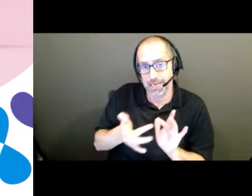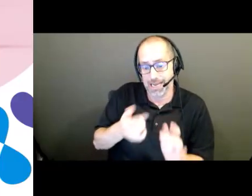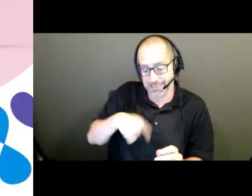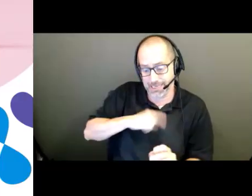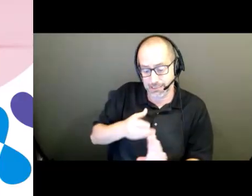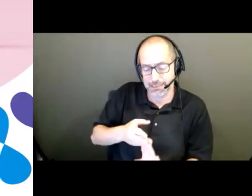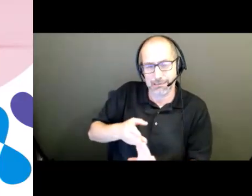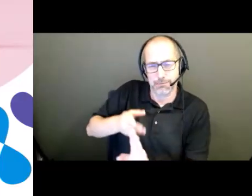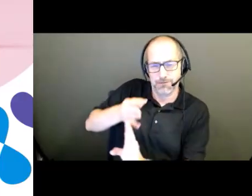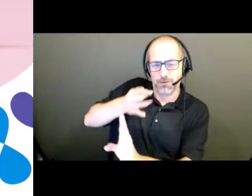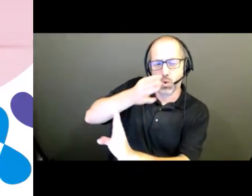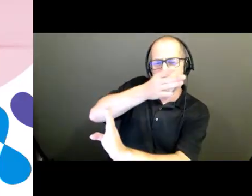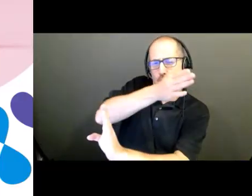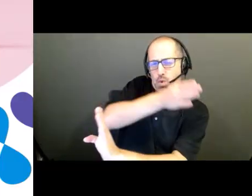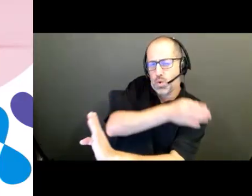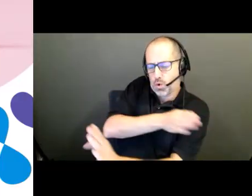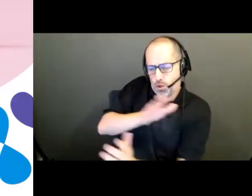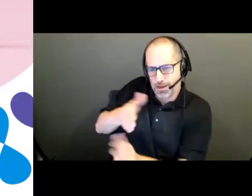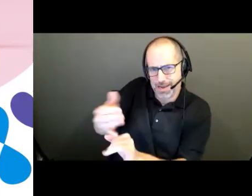to you with the right answer.